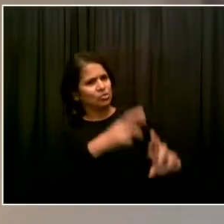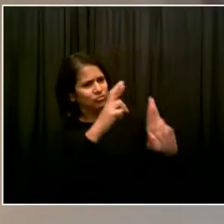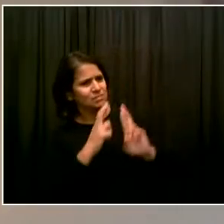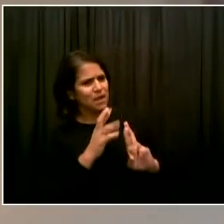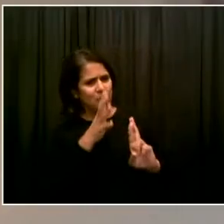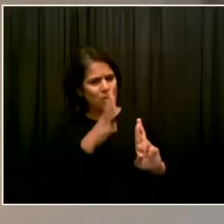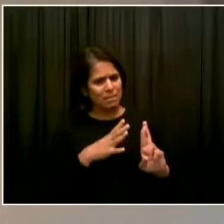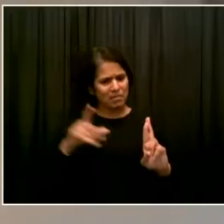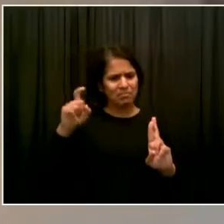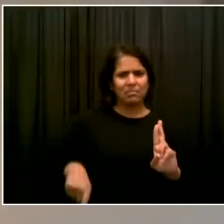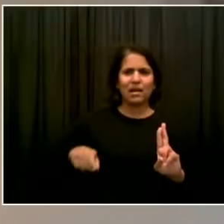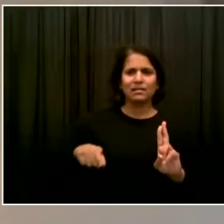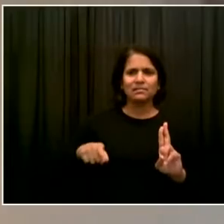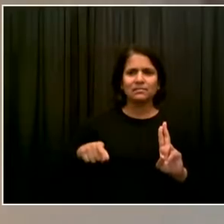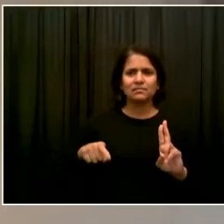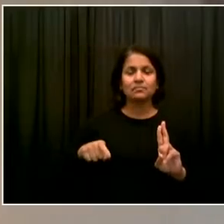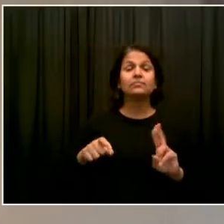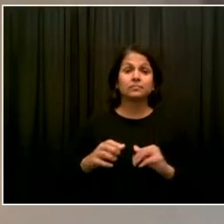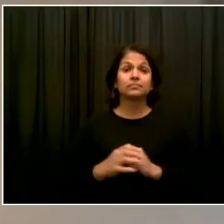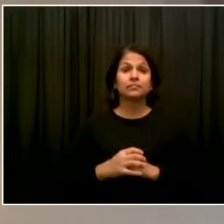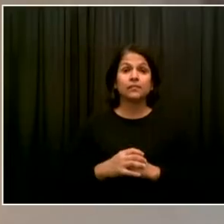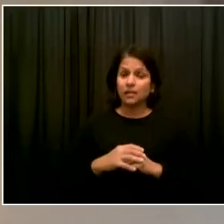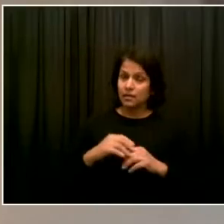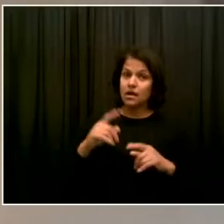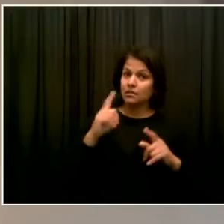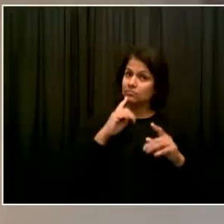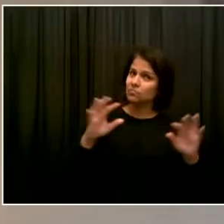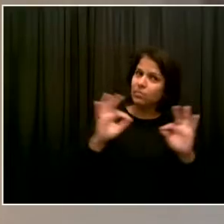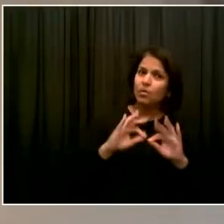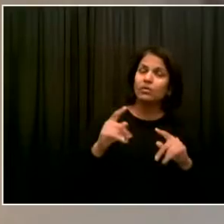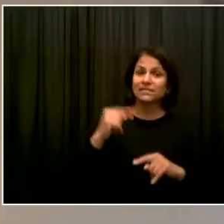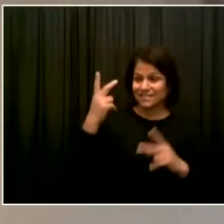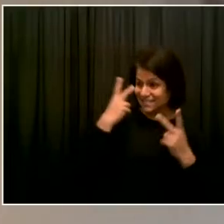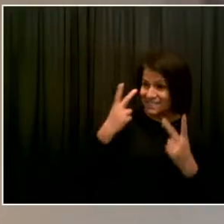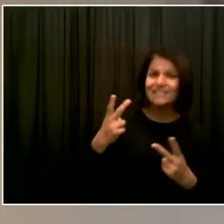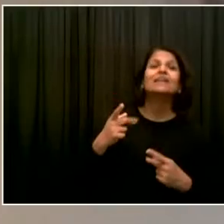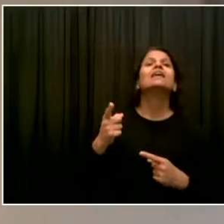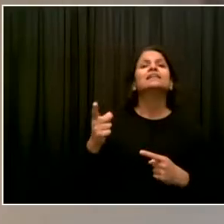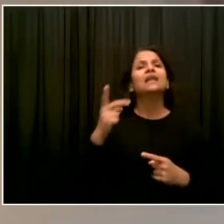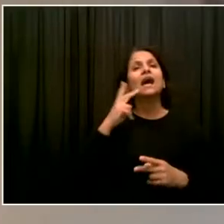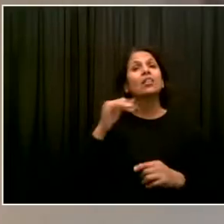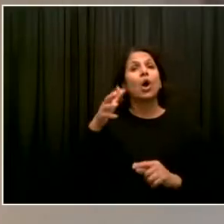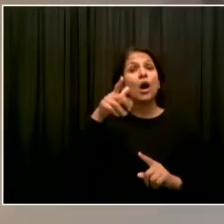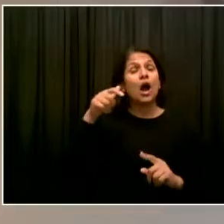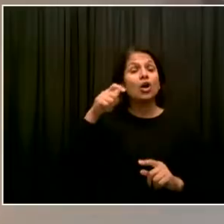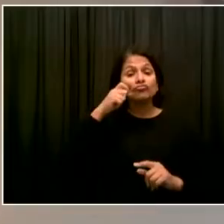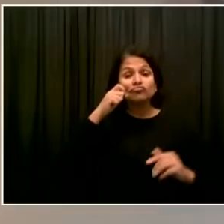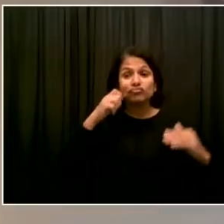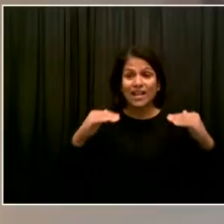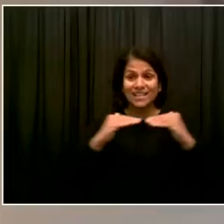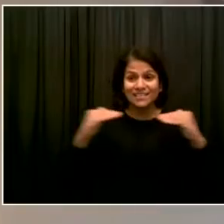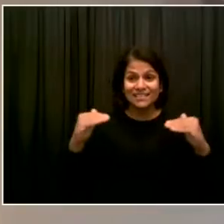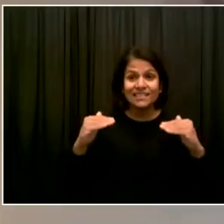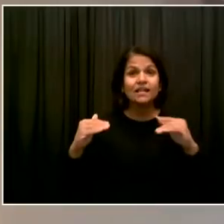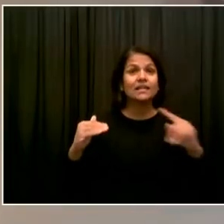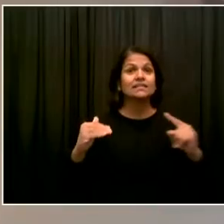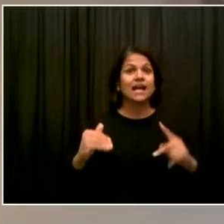DEMANDED RESPECT AND TOOK IT UPON TO RAISE COLLECTIVE CONSCIOUSNESS AND IT WAS IMPORTANT TO SEE